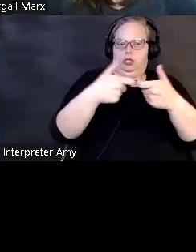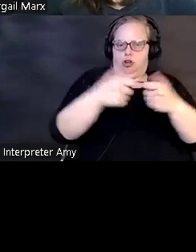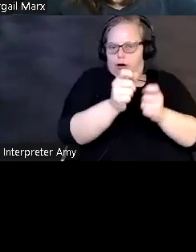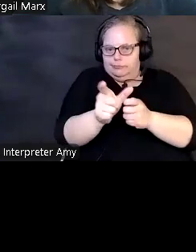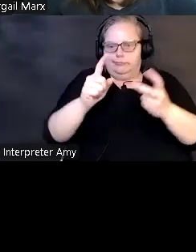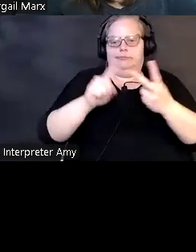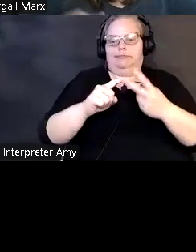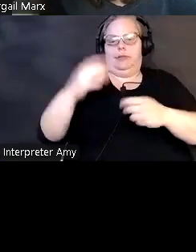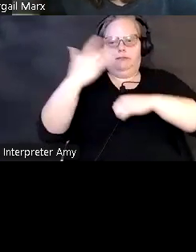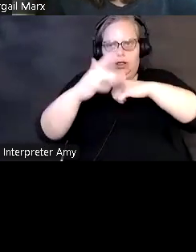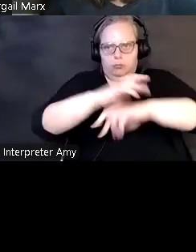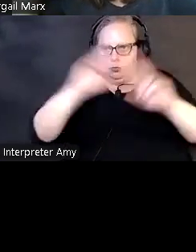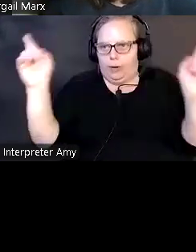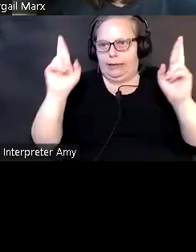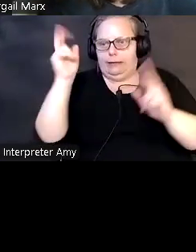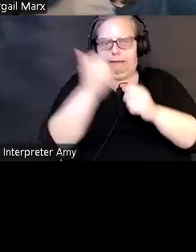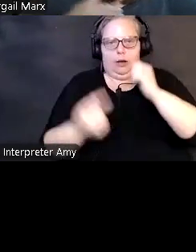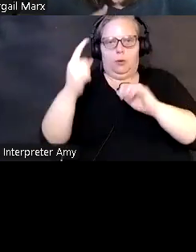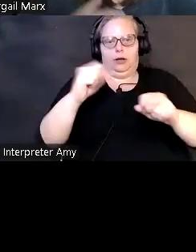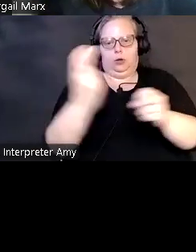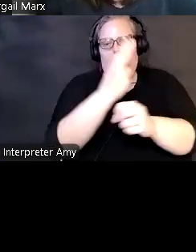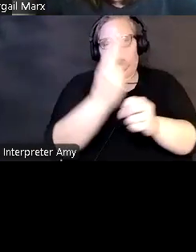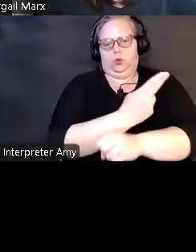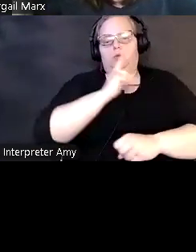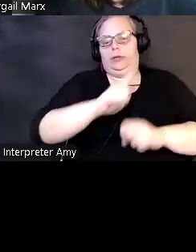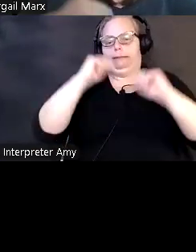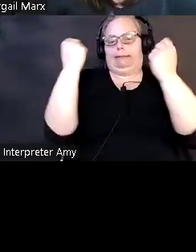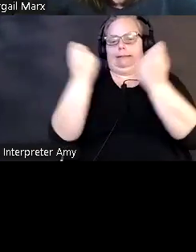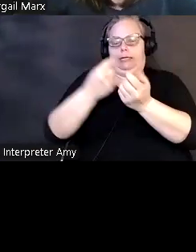for a team to work together and identify how are we going -- who's going to be responsible